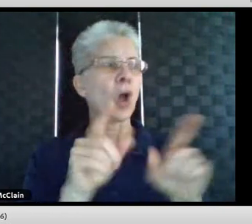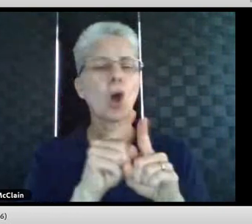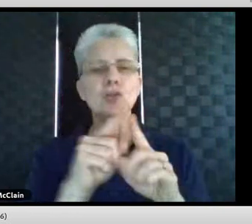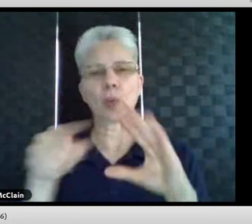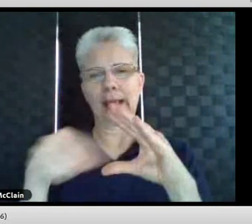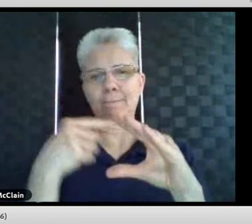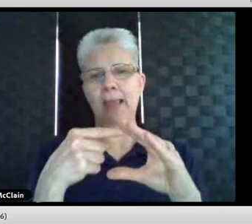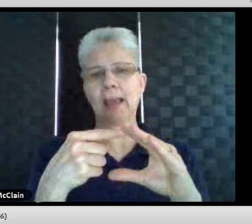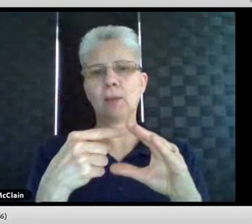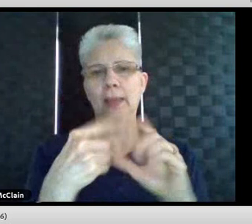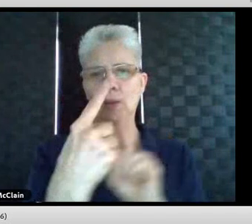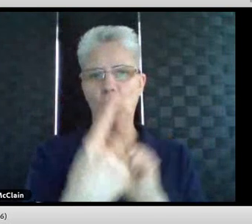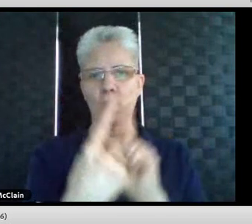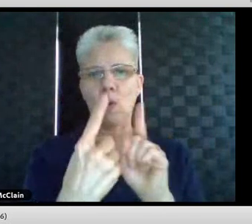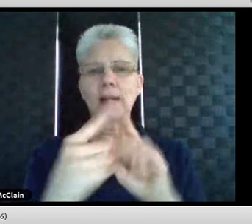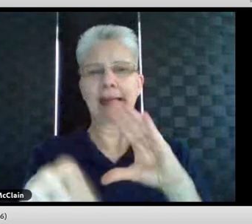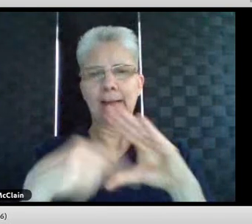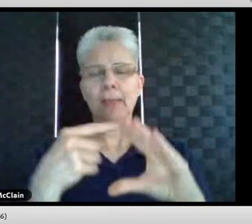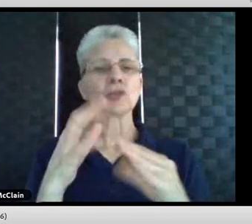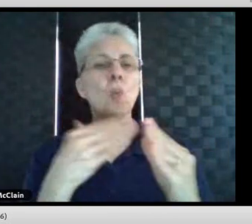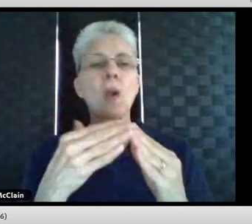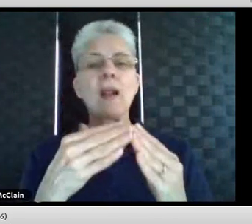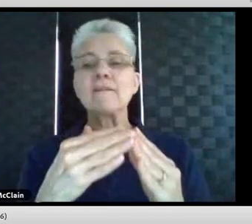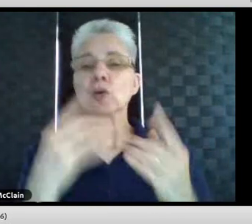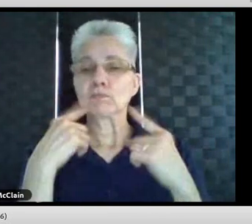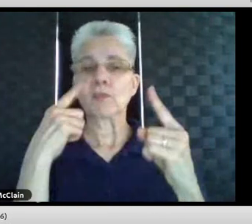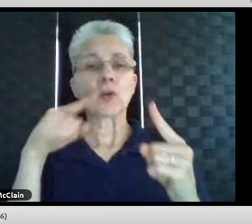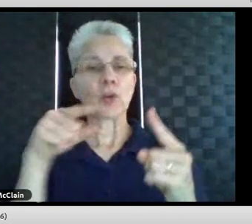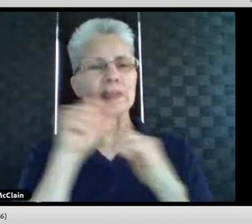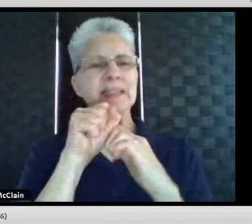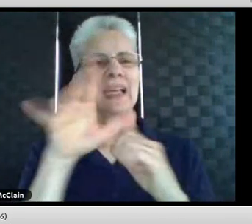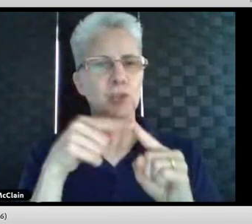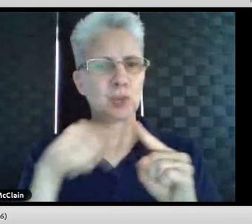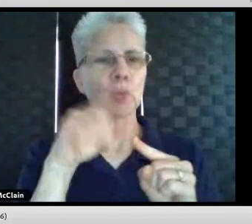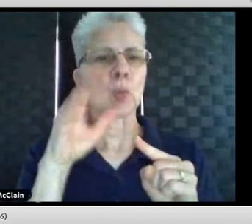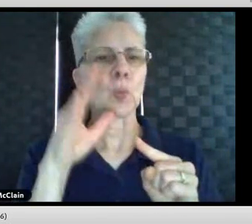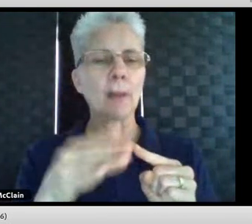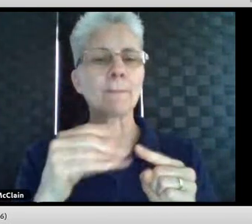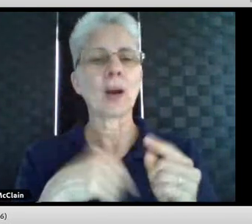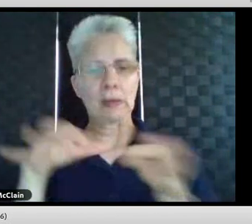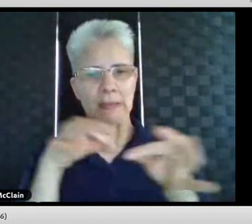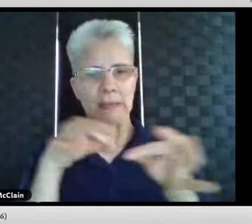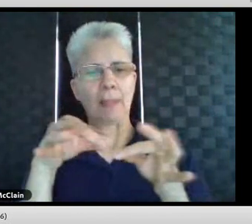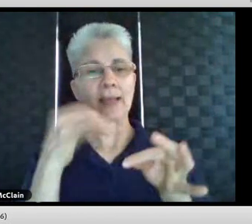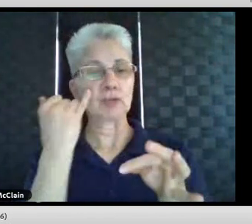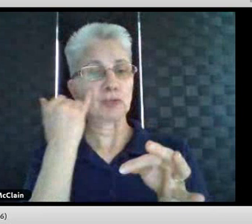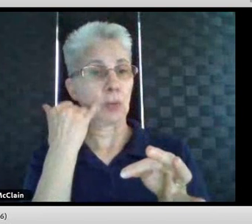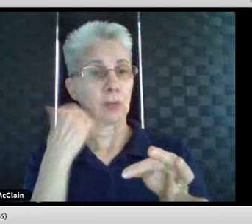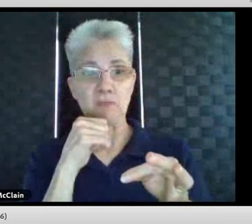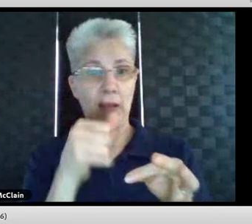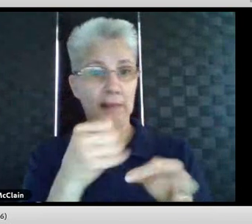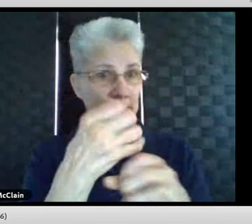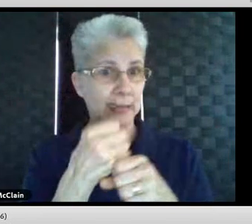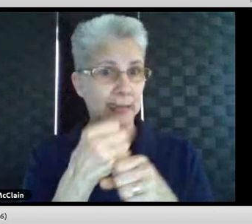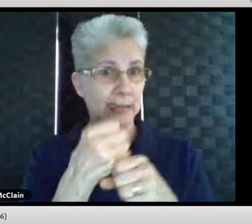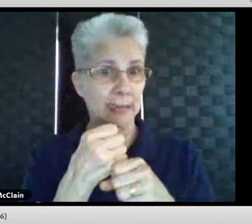At the end, I've got my e-mail, so whatever works for you, we'll get it to you, but we are going to go through it, so just in case you didn't get it,